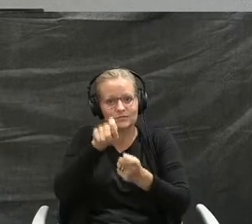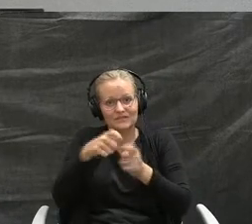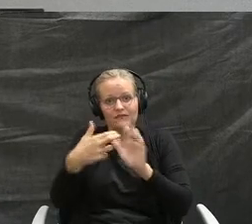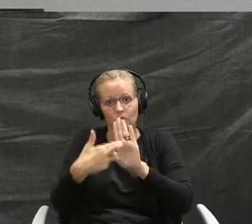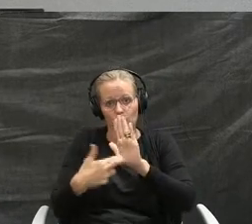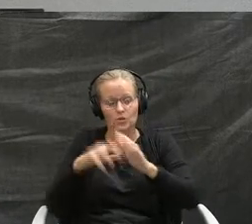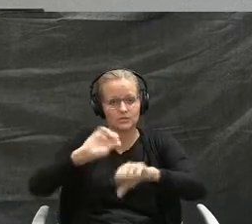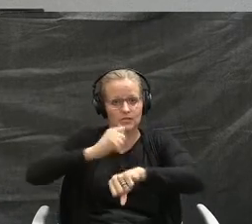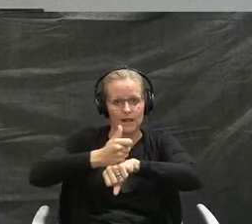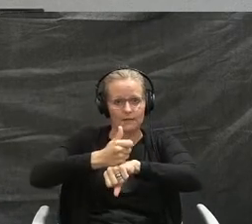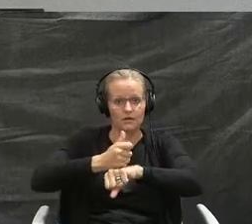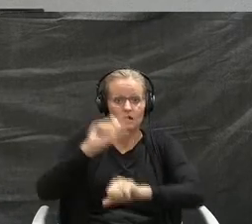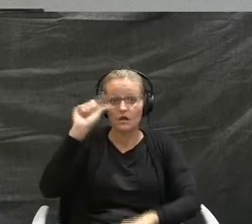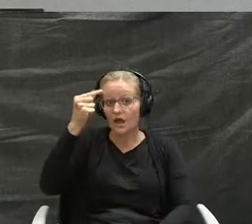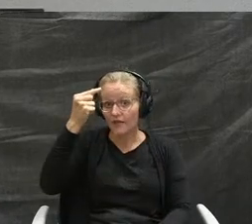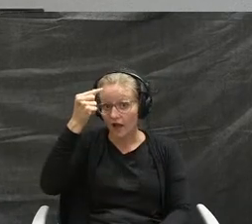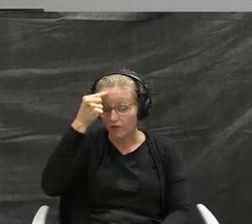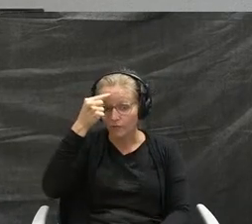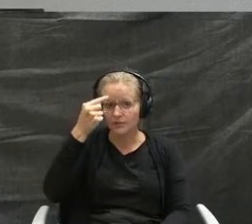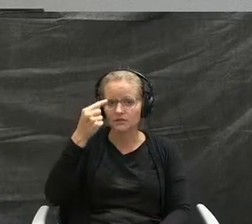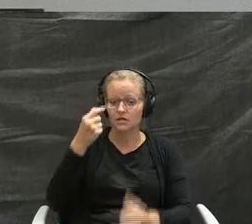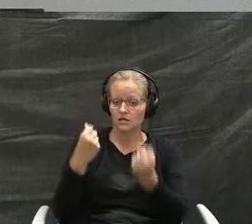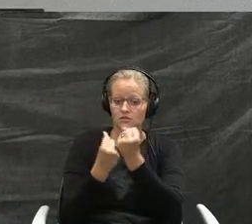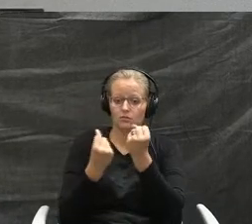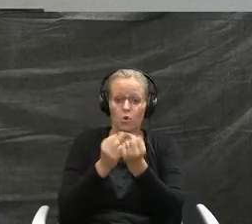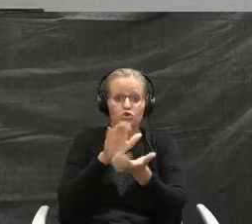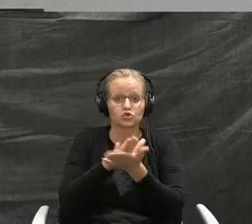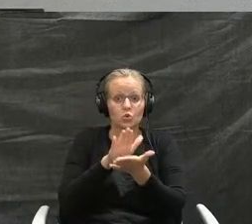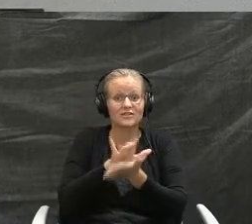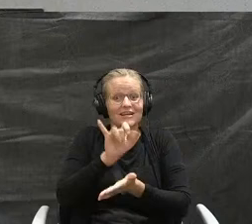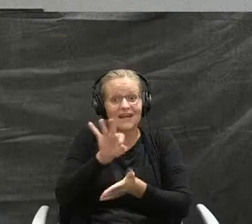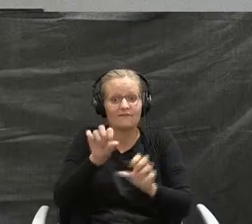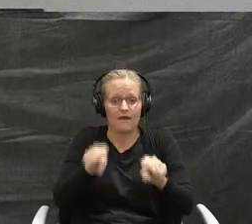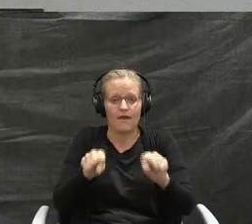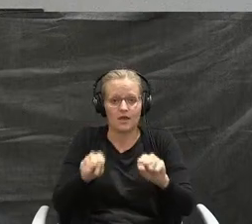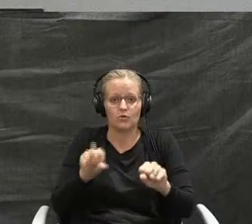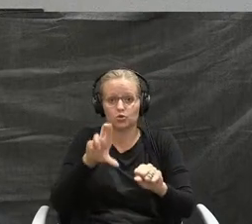schools that are able to reopen. We are following the governor's